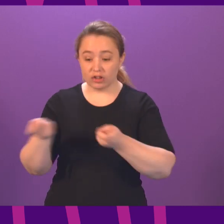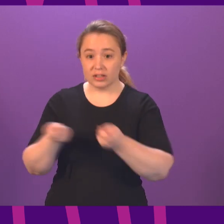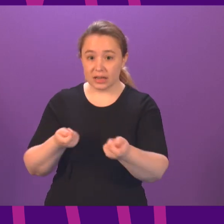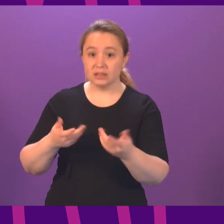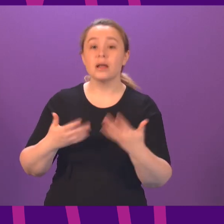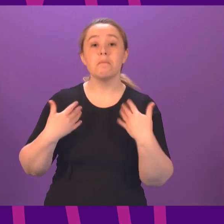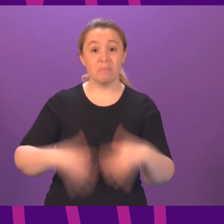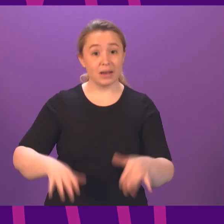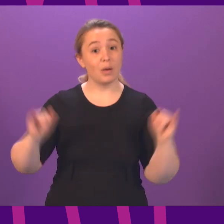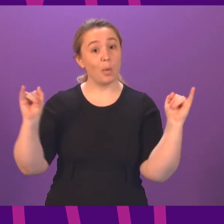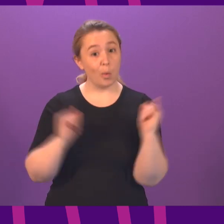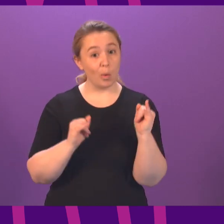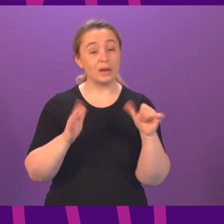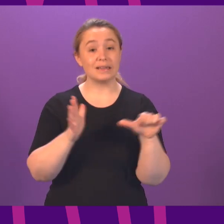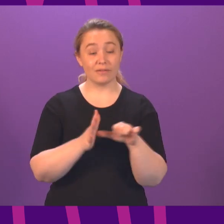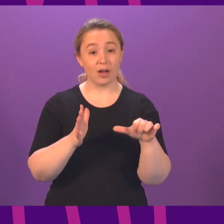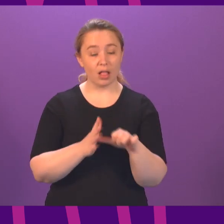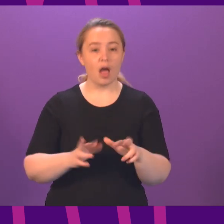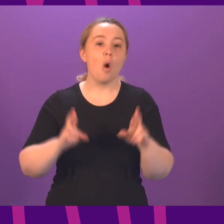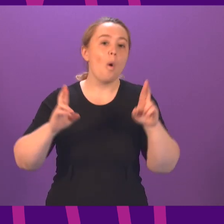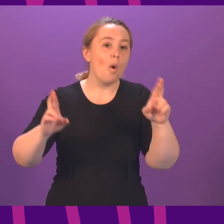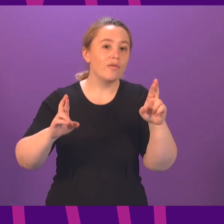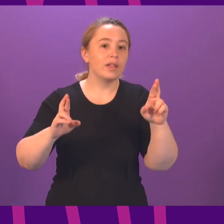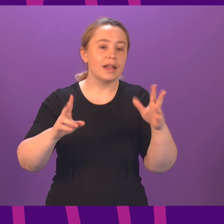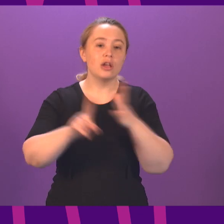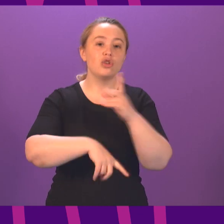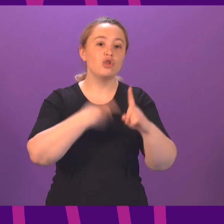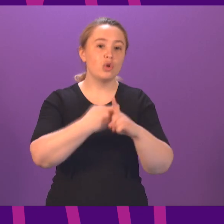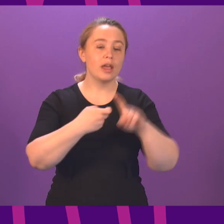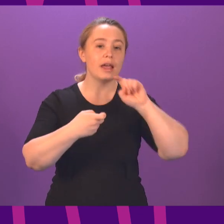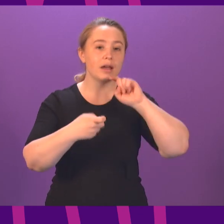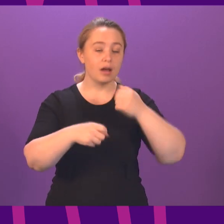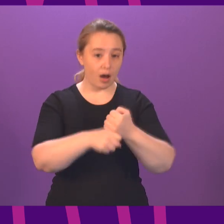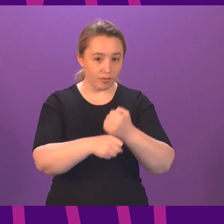impacts will, I hope, be resolved by action that the UK Government takes, but I am not